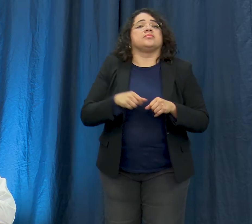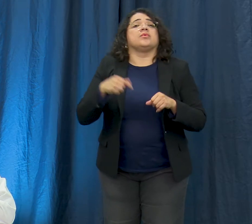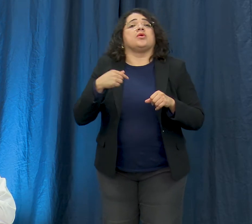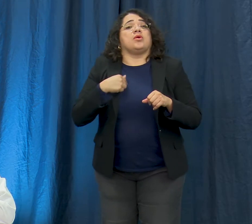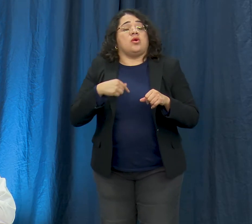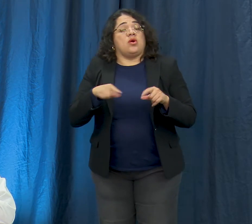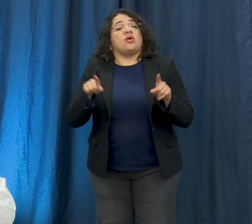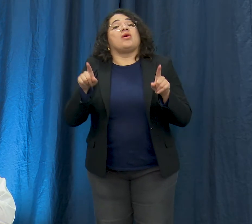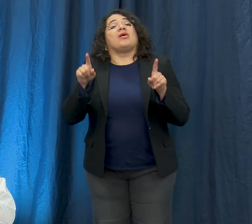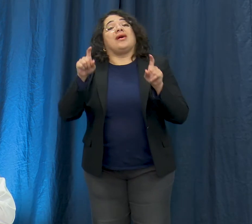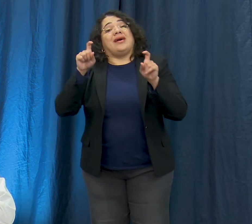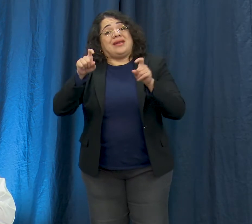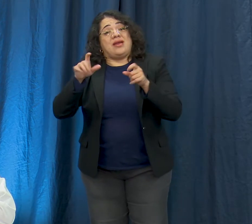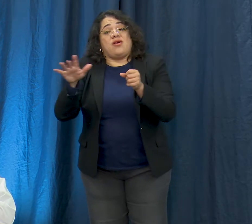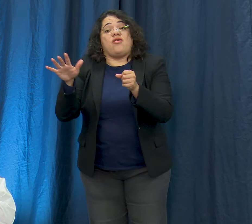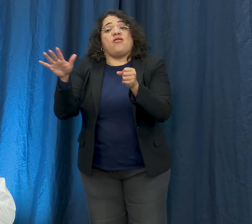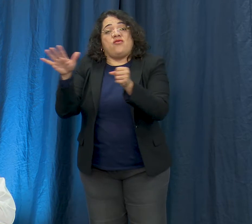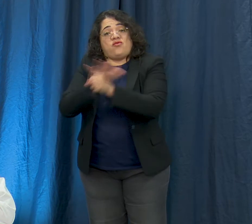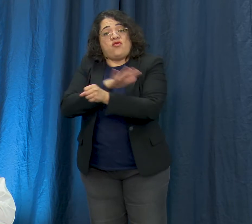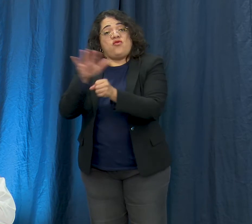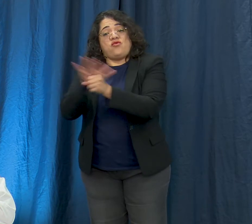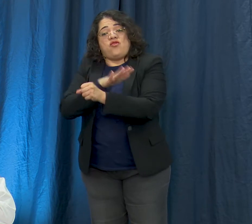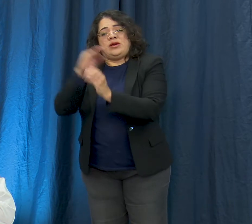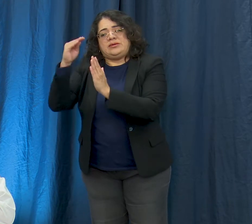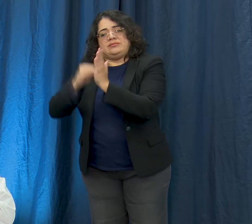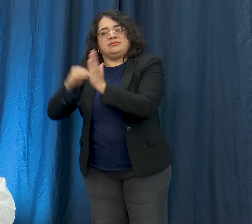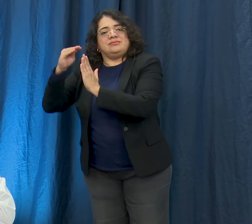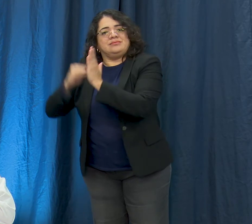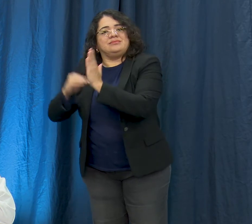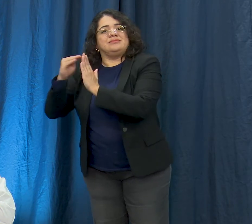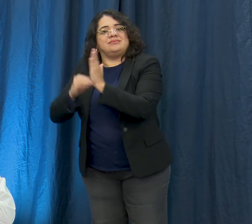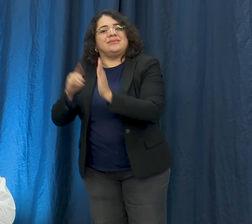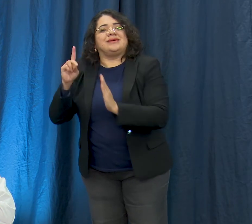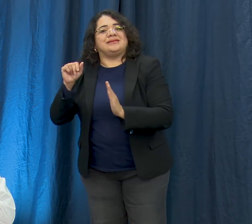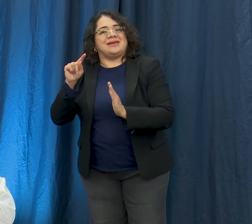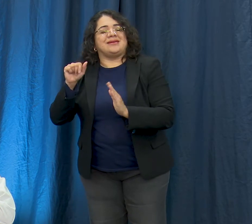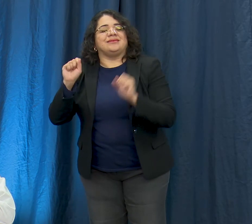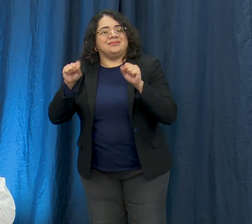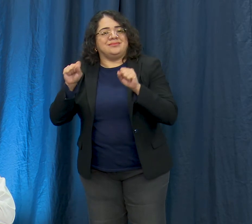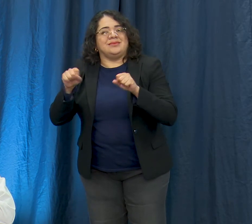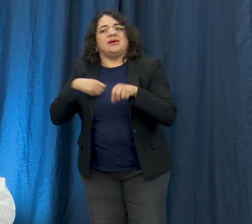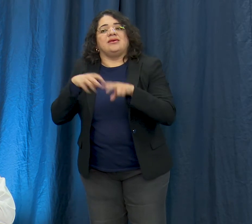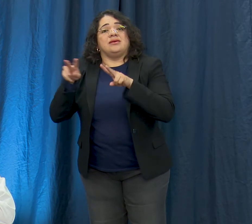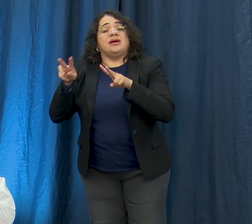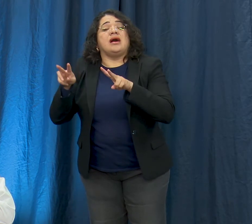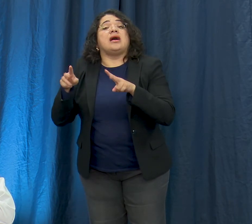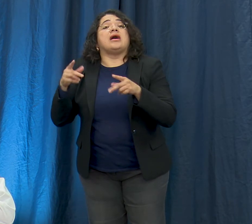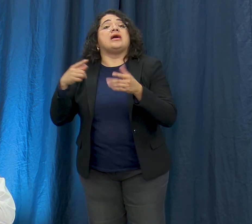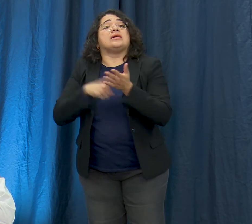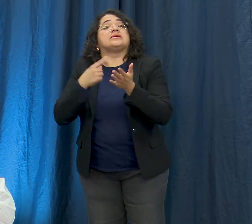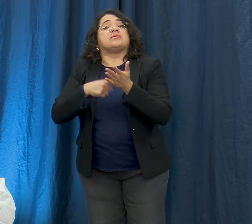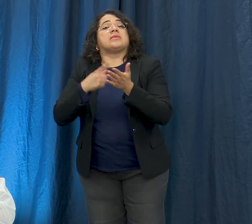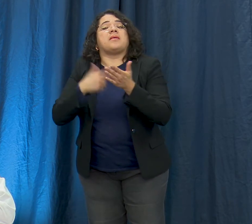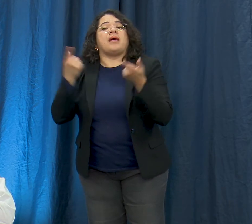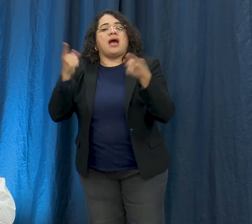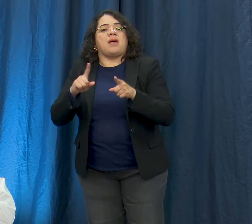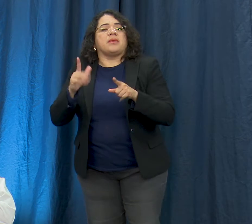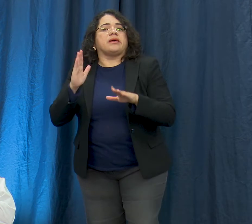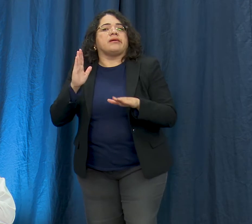complete data. Sometimes that happens later on like a lot of times people come,